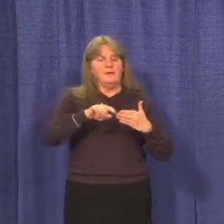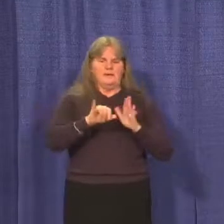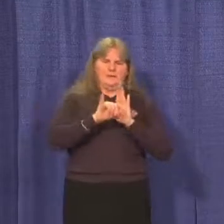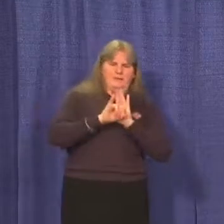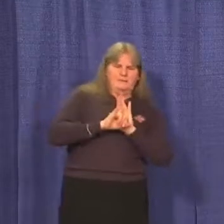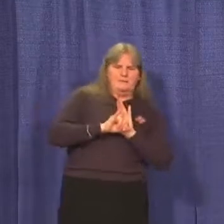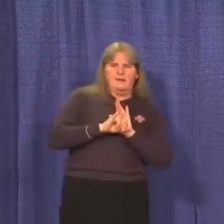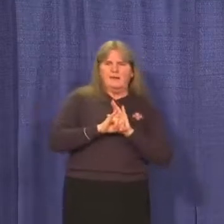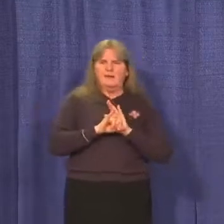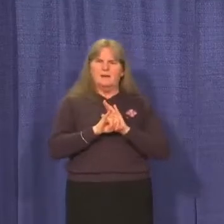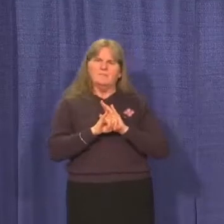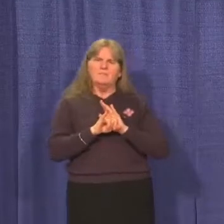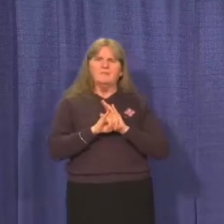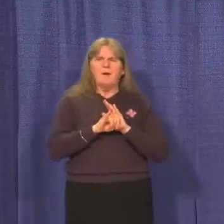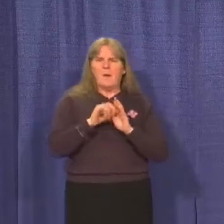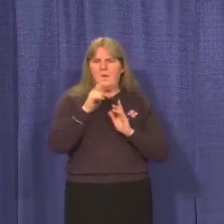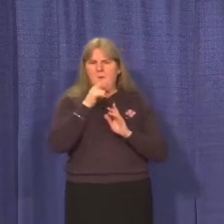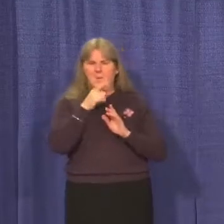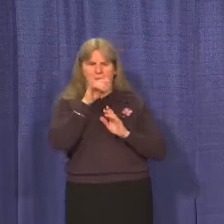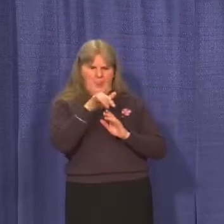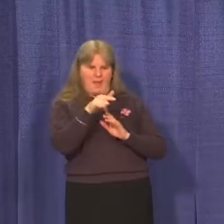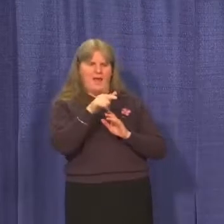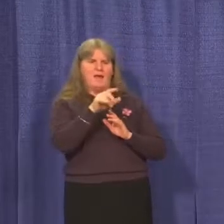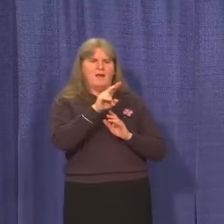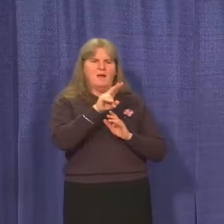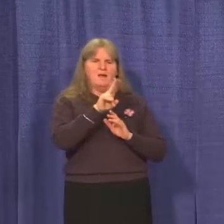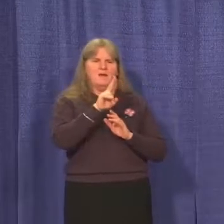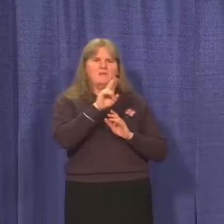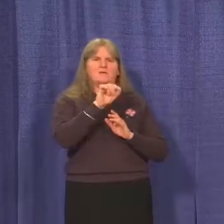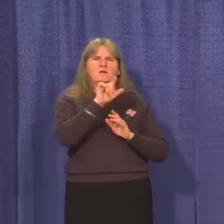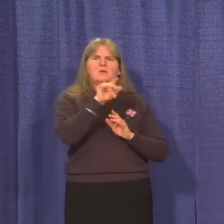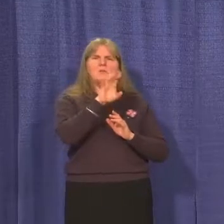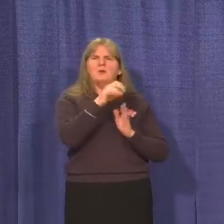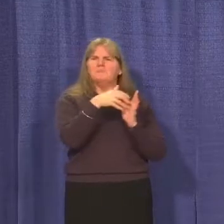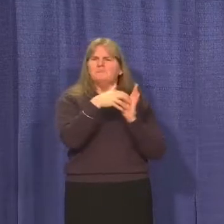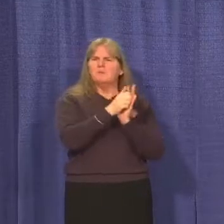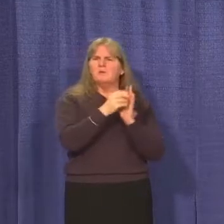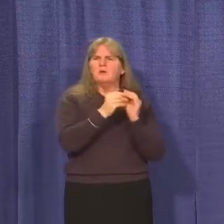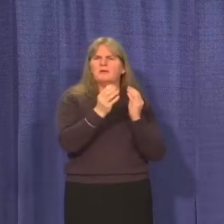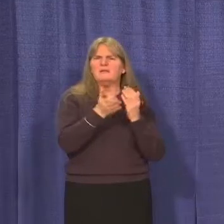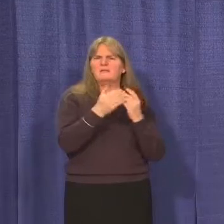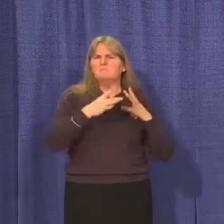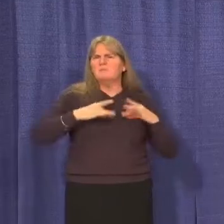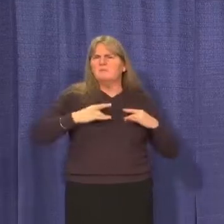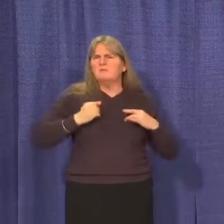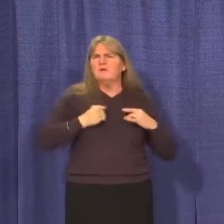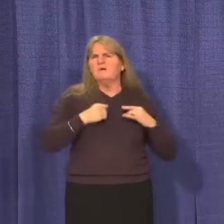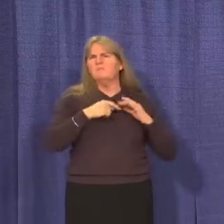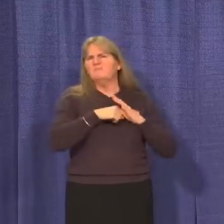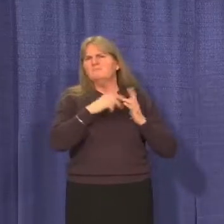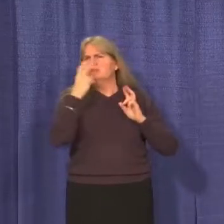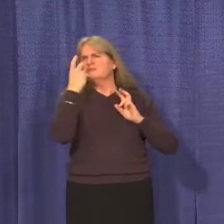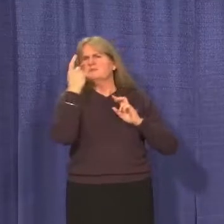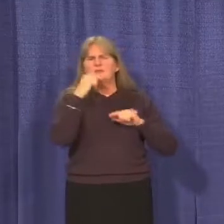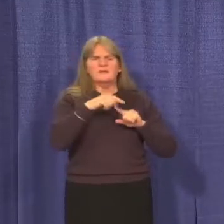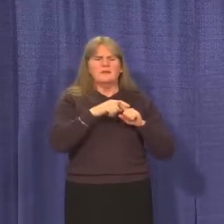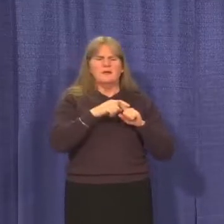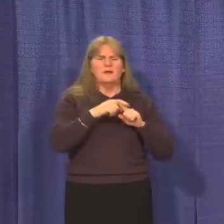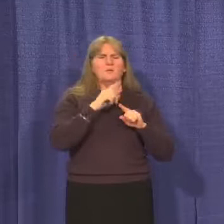we can kind of slice that in terms of who is vulnerable.